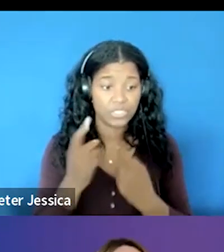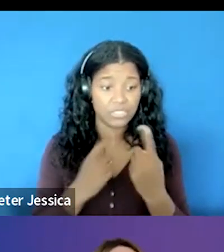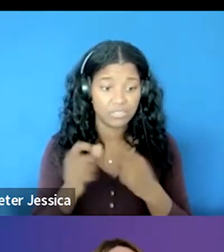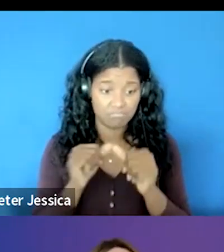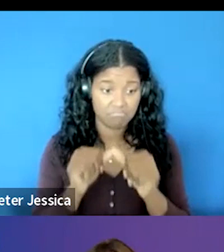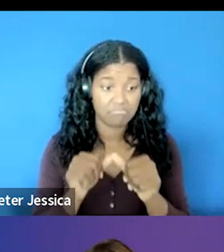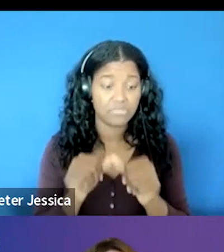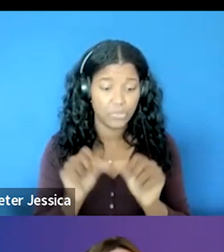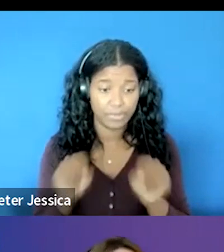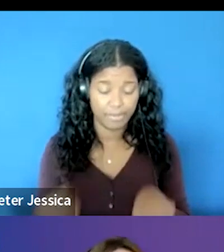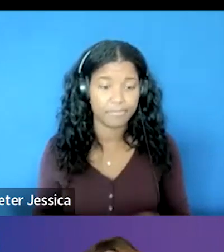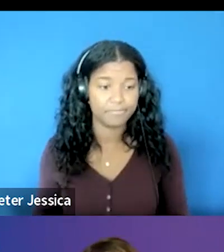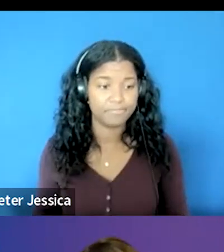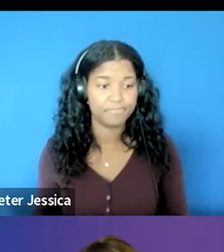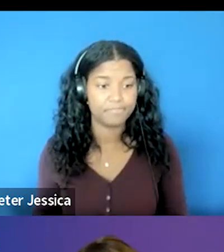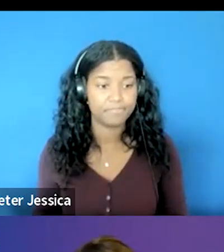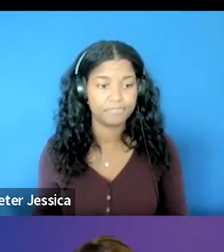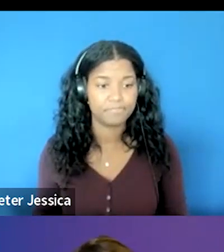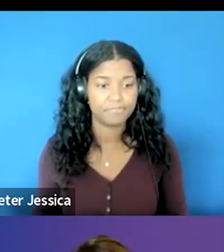to send the questions in, we may have just gotten one.